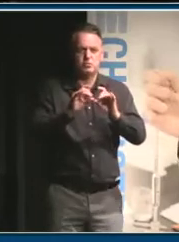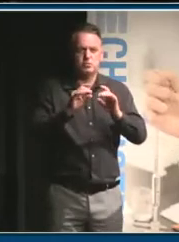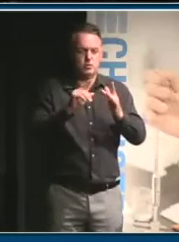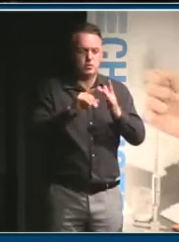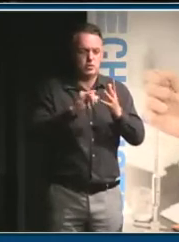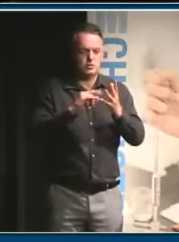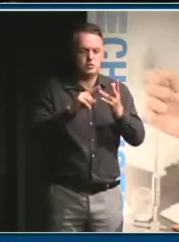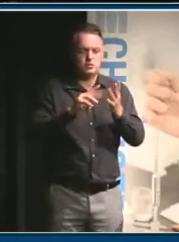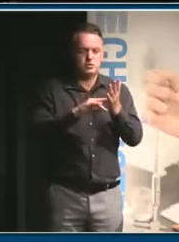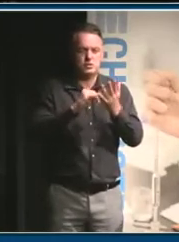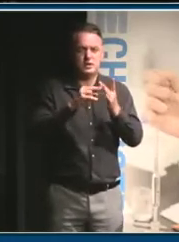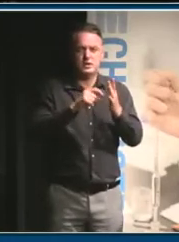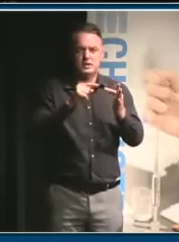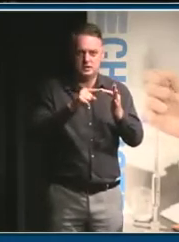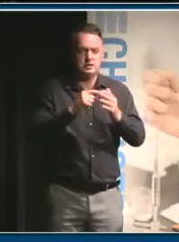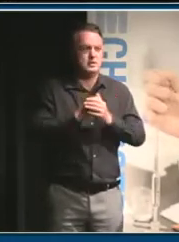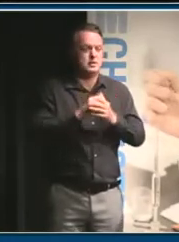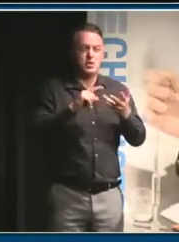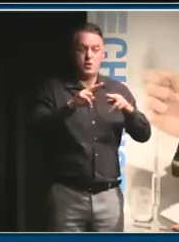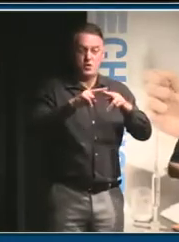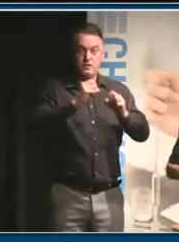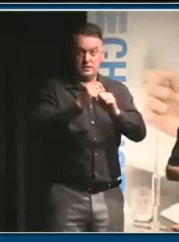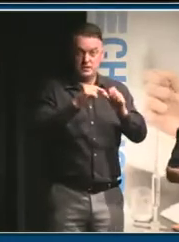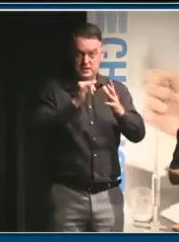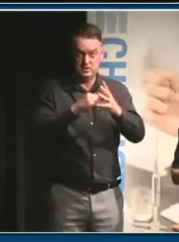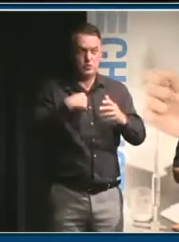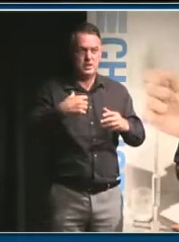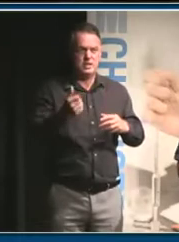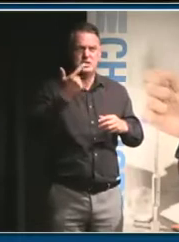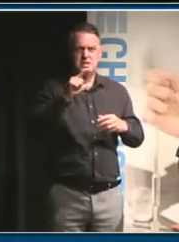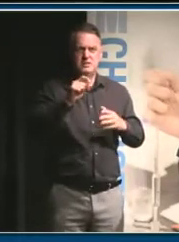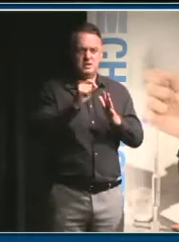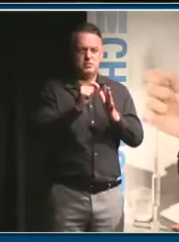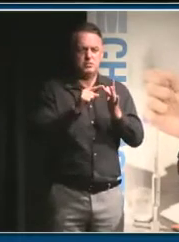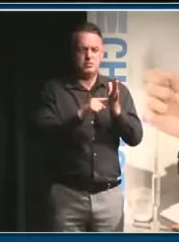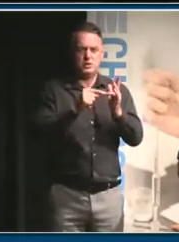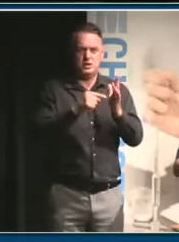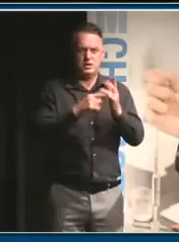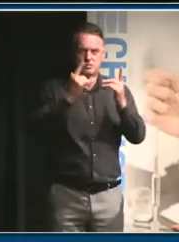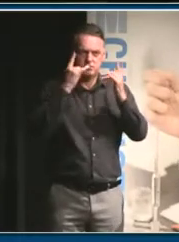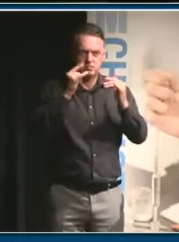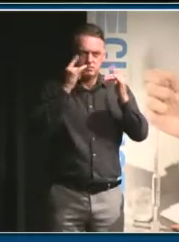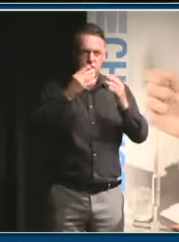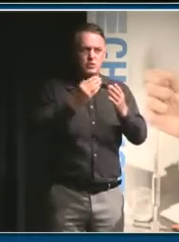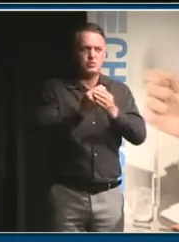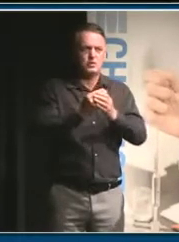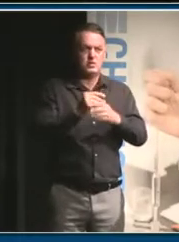off-gassing and so we did a 70-ton pilot scale run at a pilot plant with this novel technology.